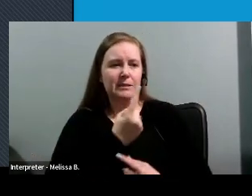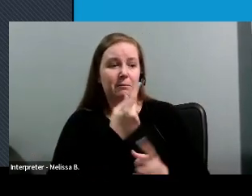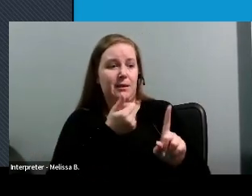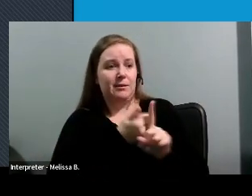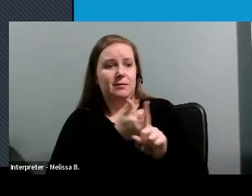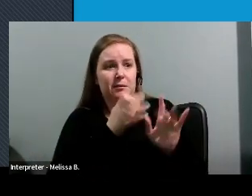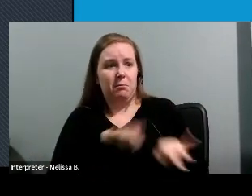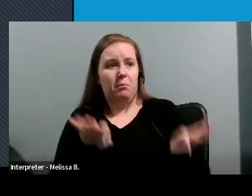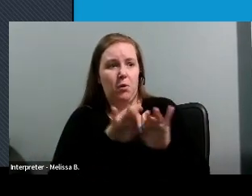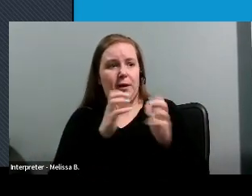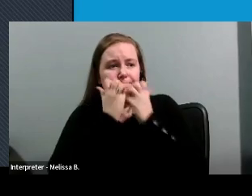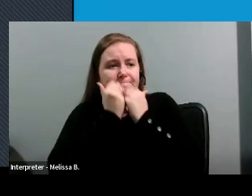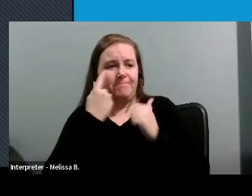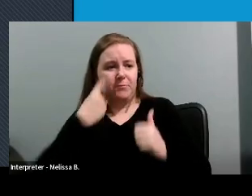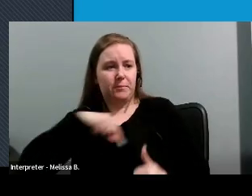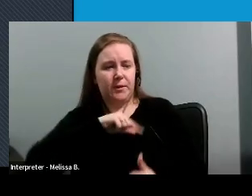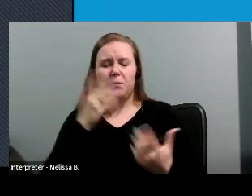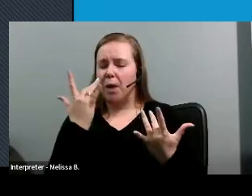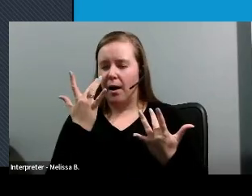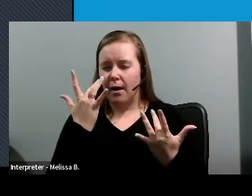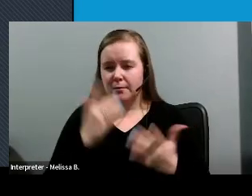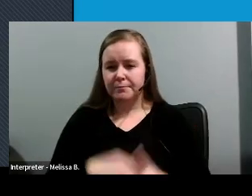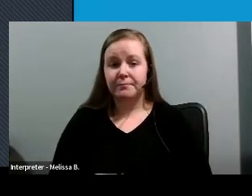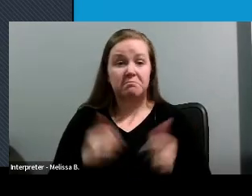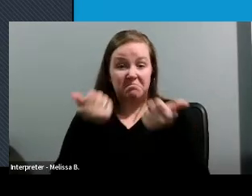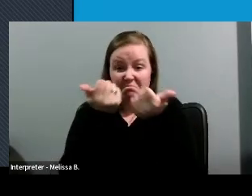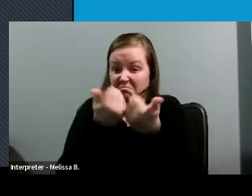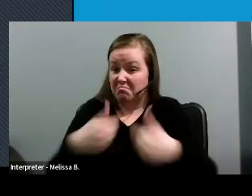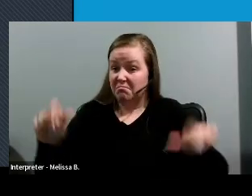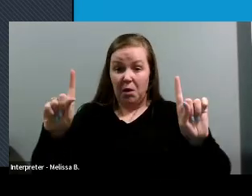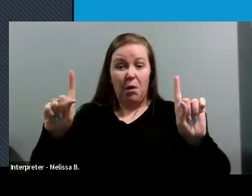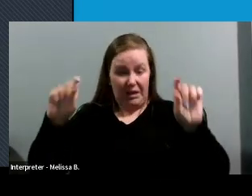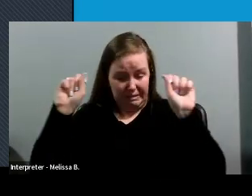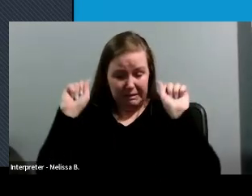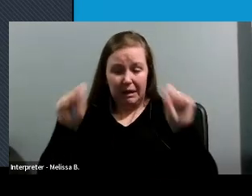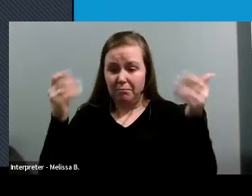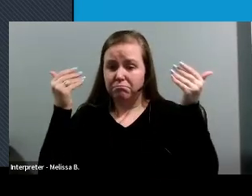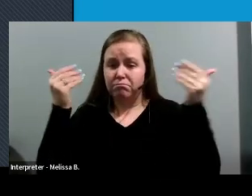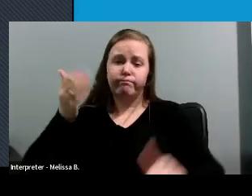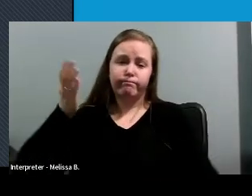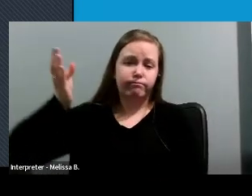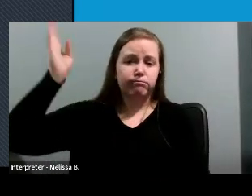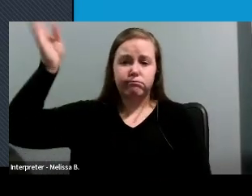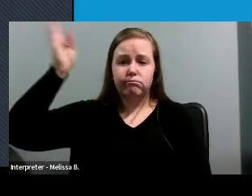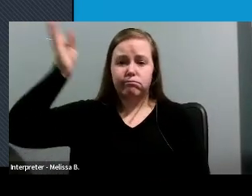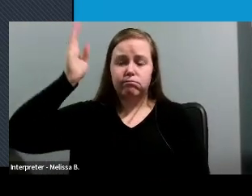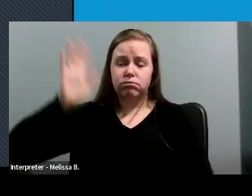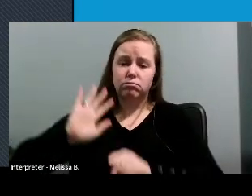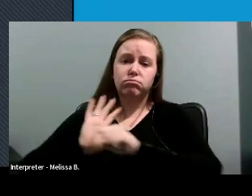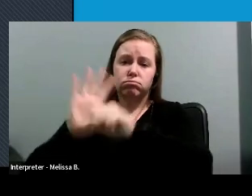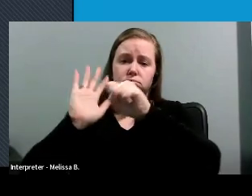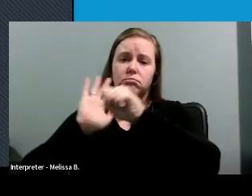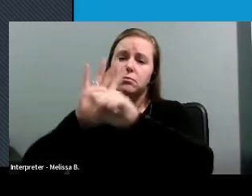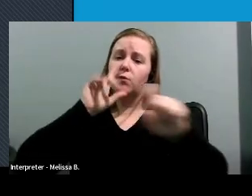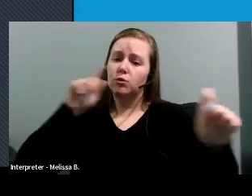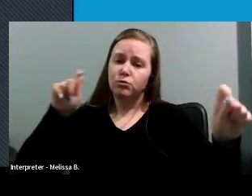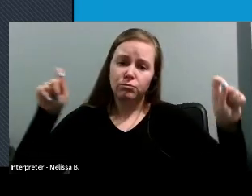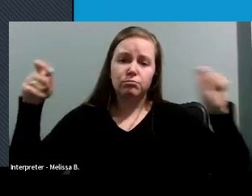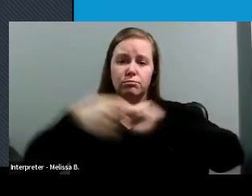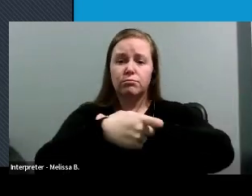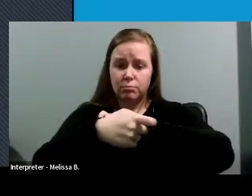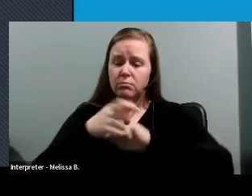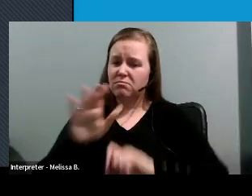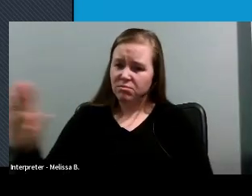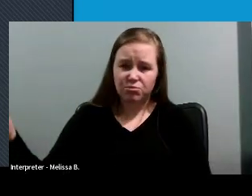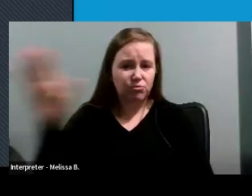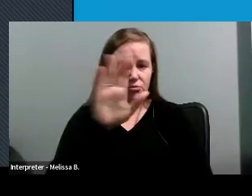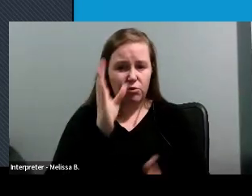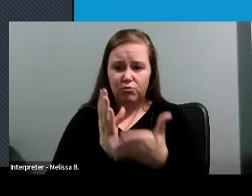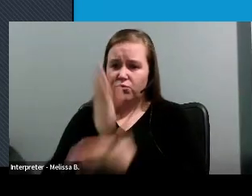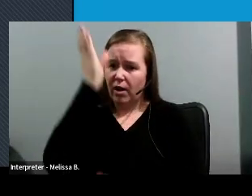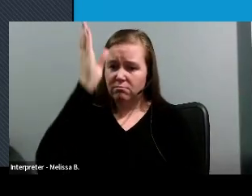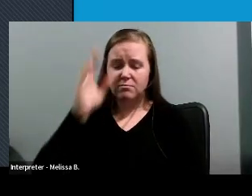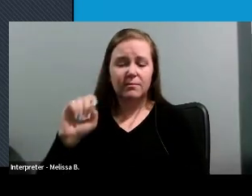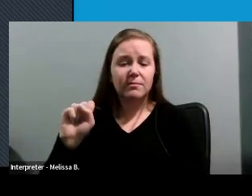Shannon Spencer (she/her): So, anyone could depute, anyone, you can depute and advocate for change. It's your right to do so, no matter your status, where you live.